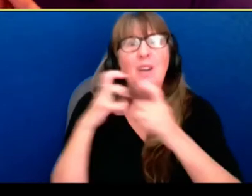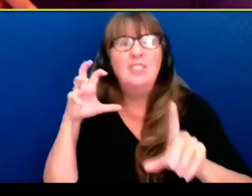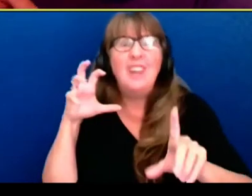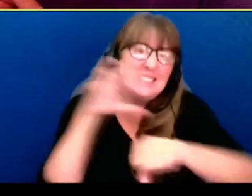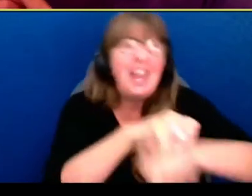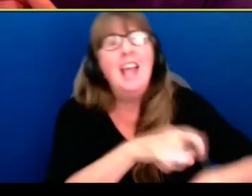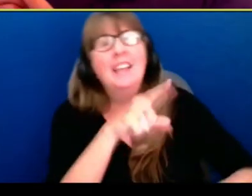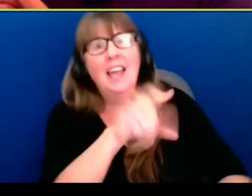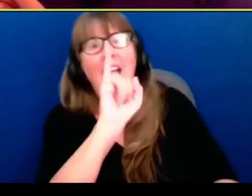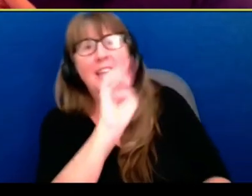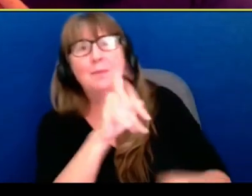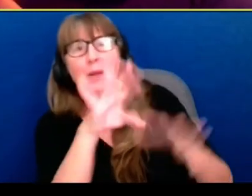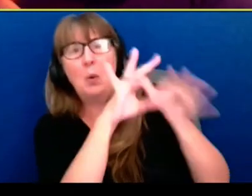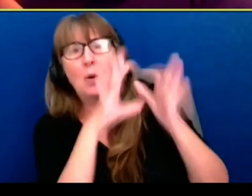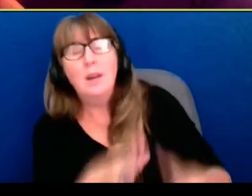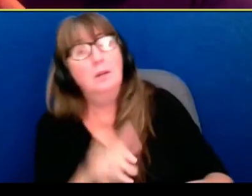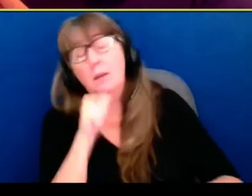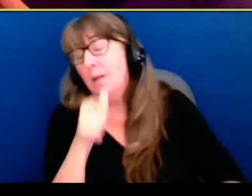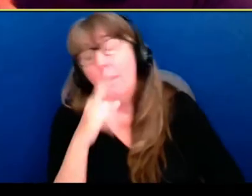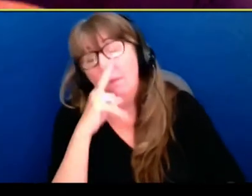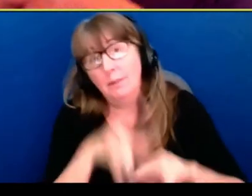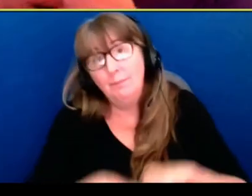It's not a fun place to be.